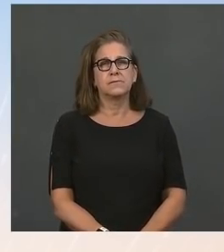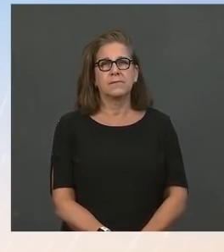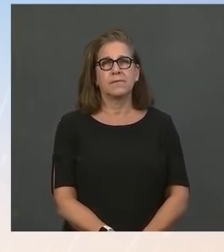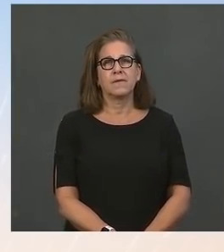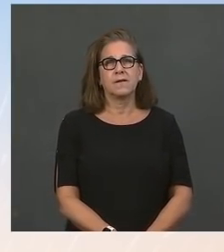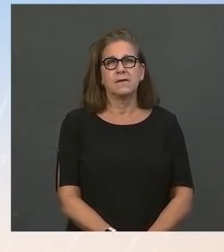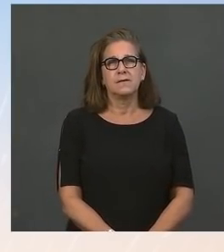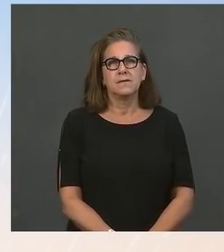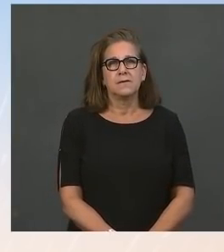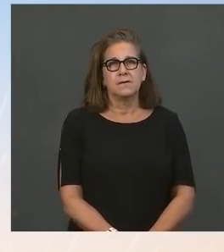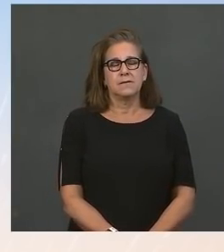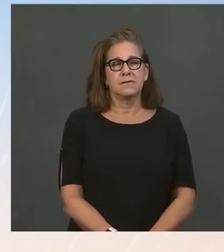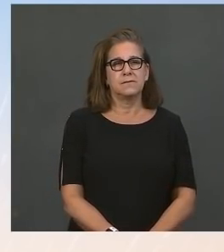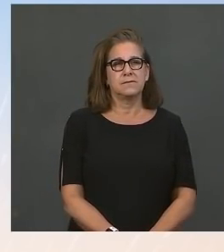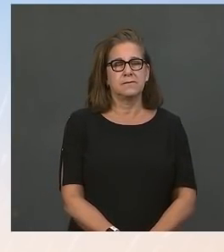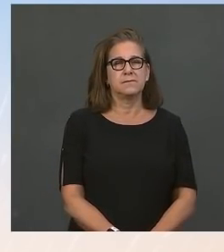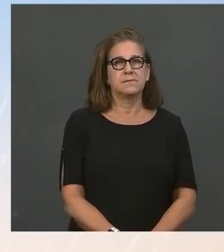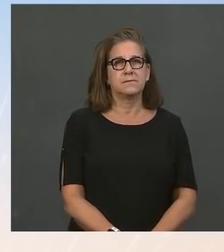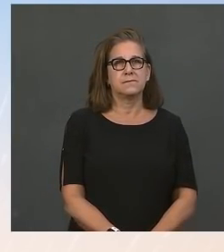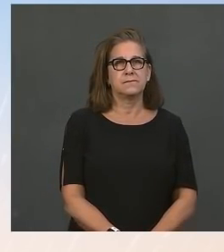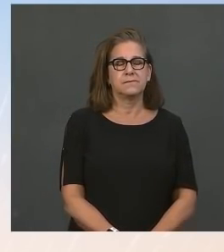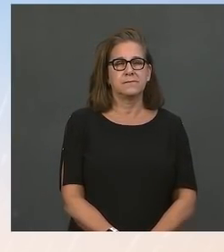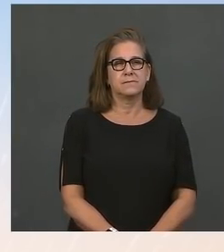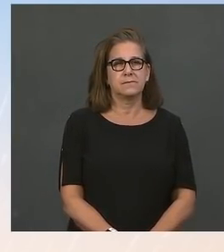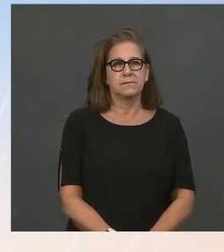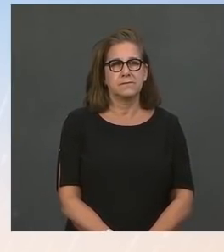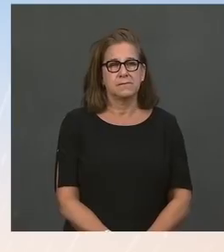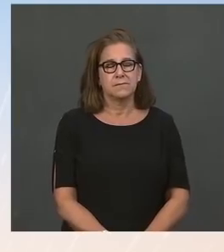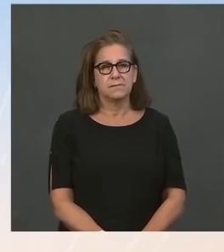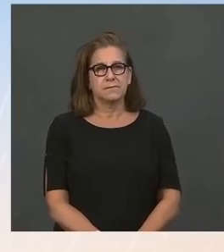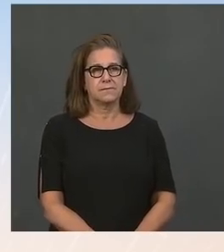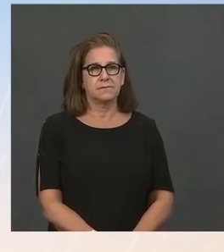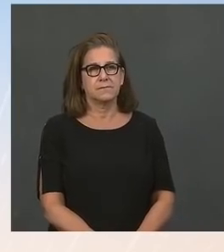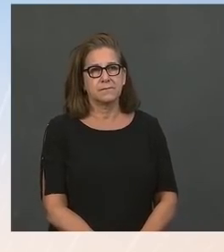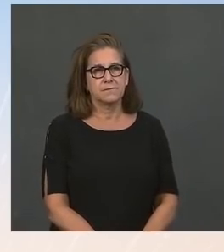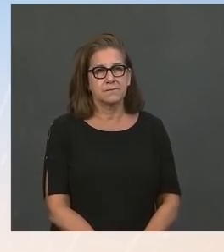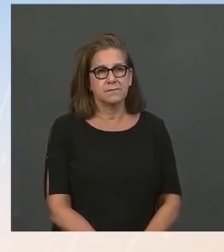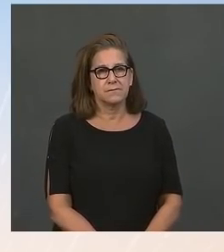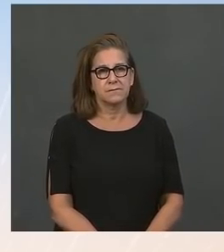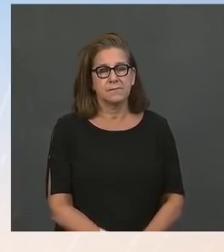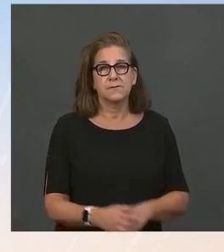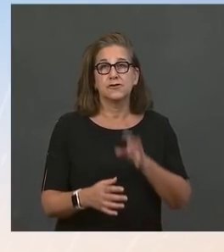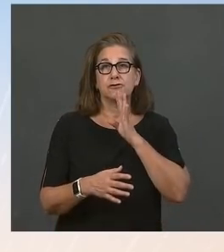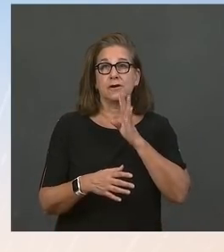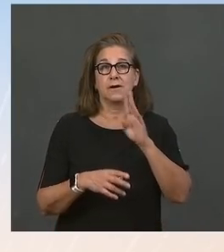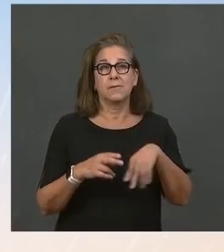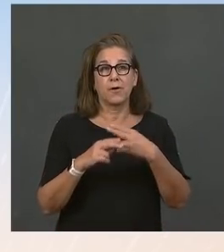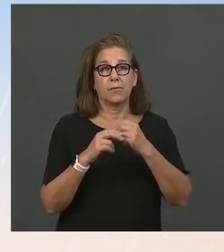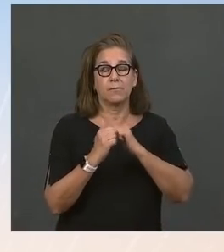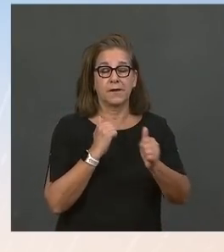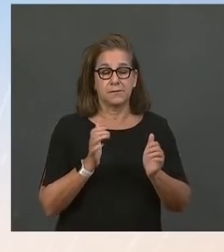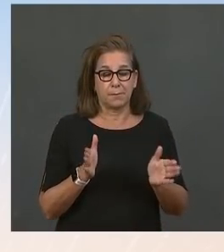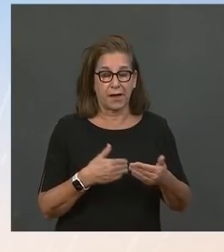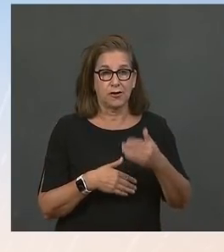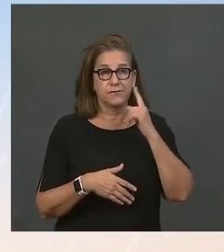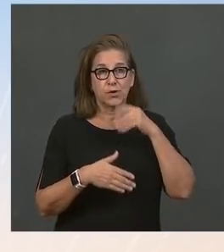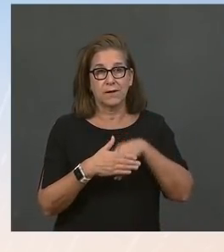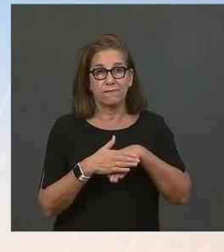Is it in passing the Bipartisan Infrastructure Bill? What's the way that you think President Biden can turn around these sliding approval ratings?